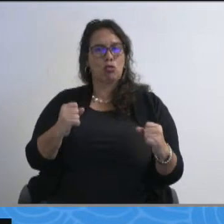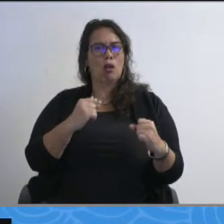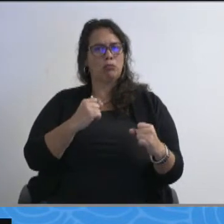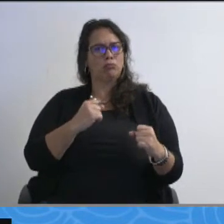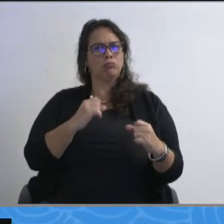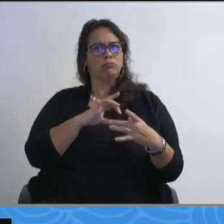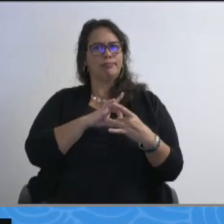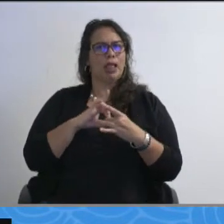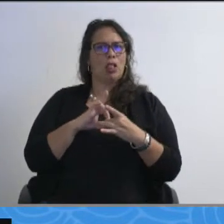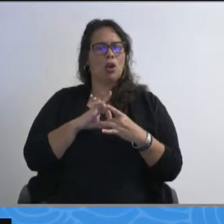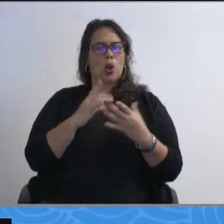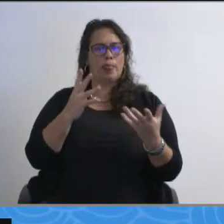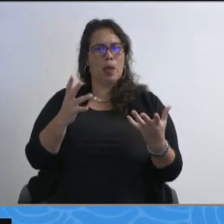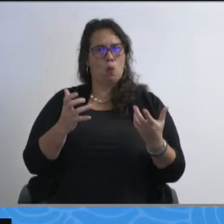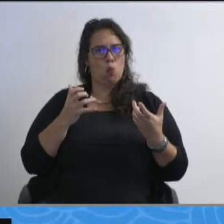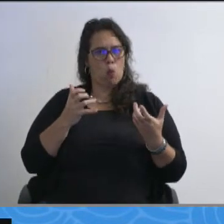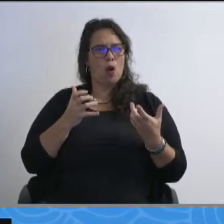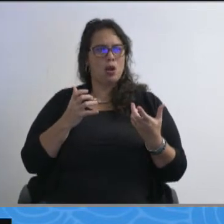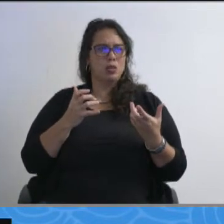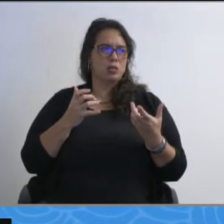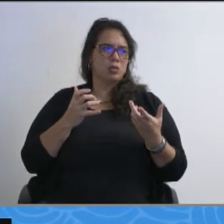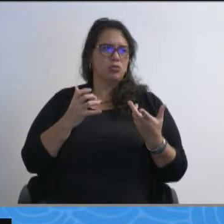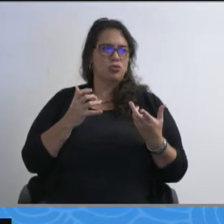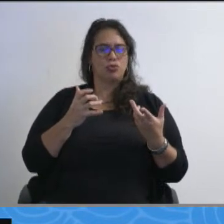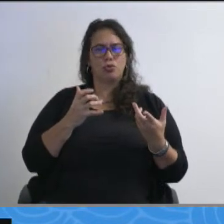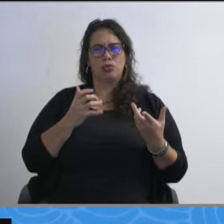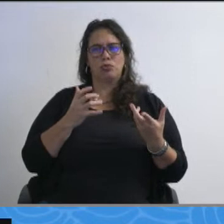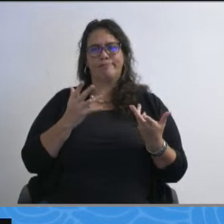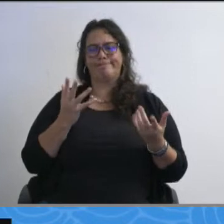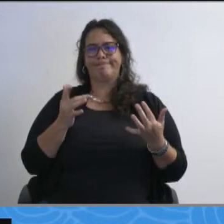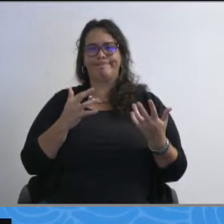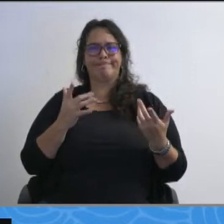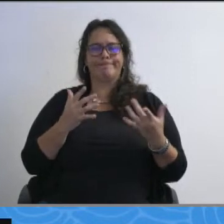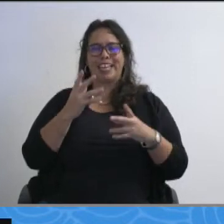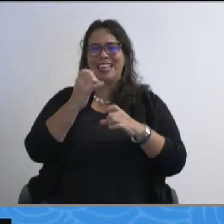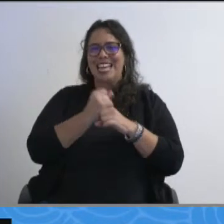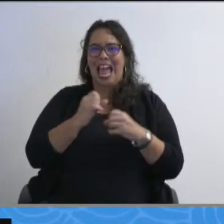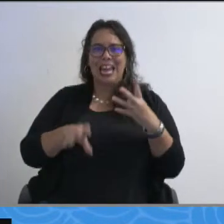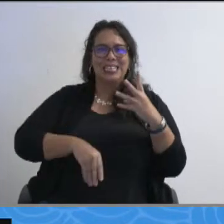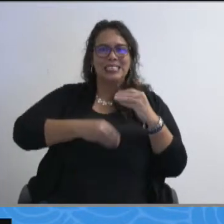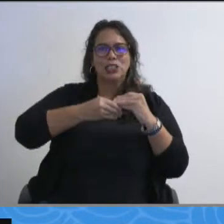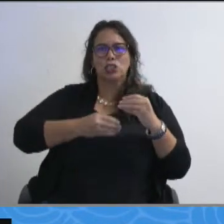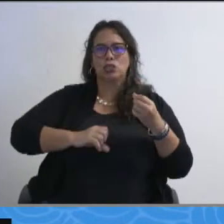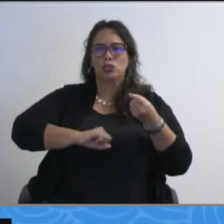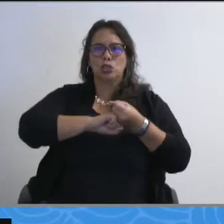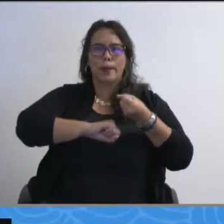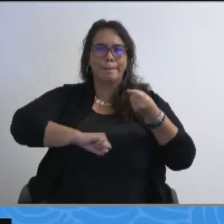and that they want to go to receive this additional support in the way that it's offered.